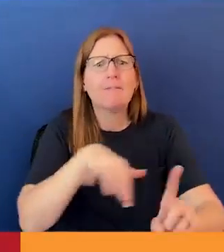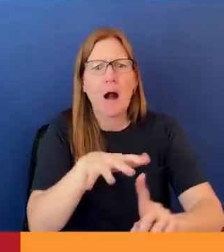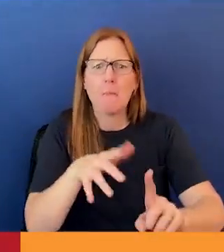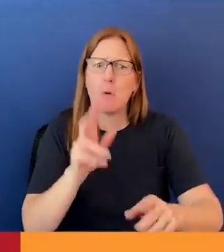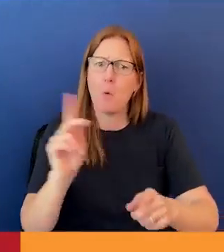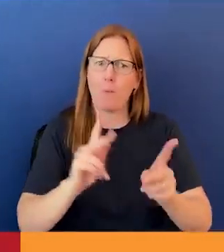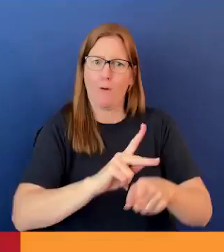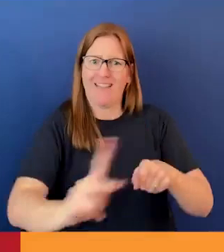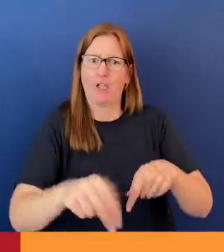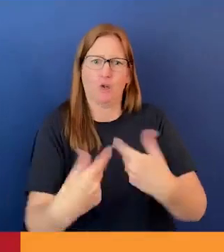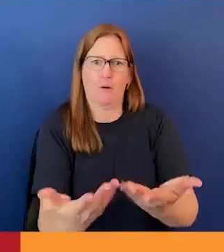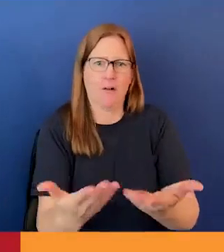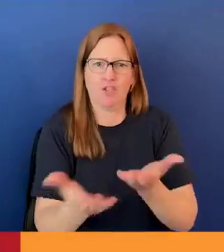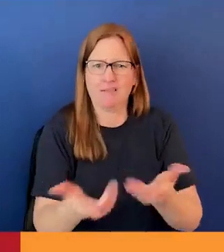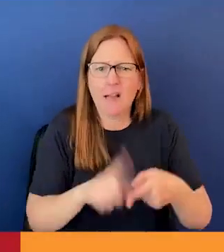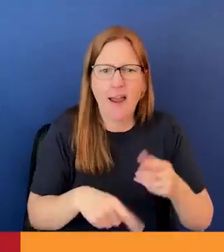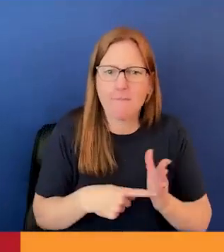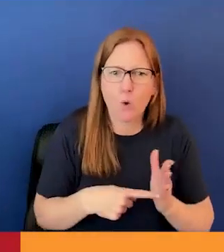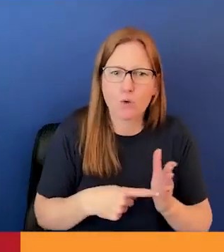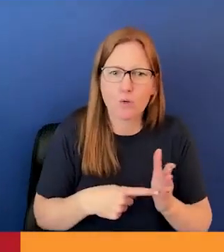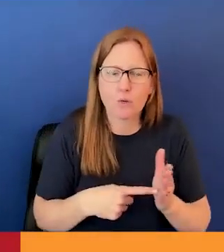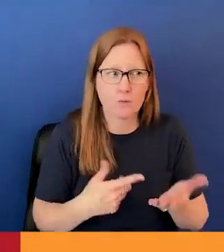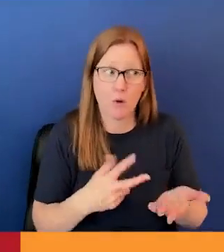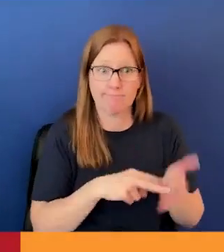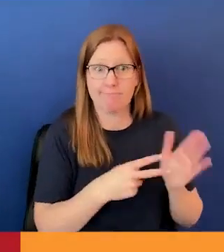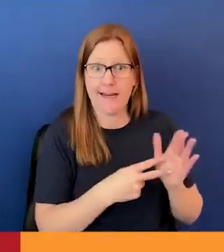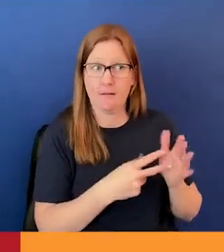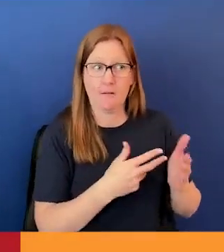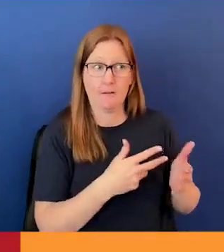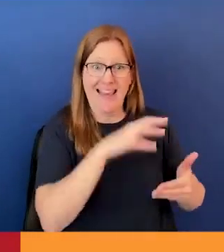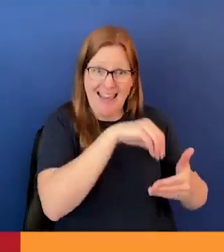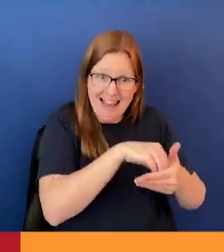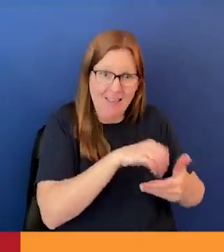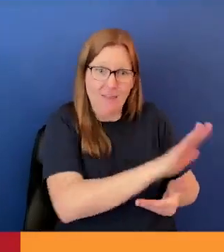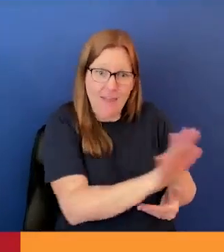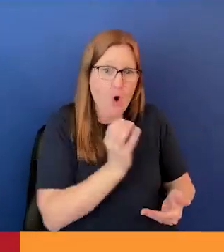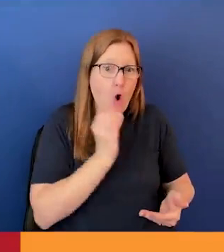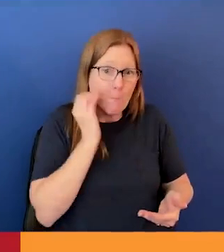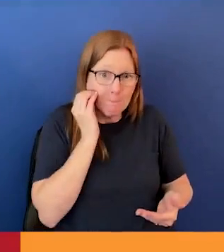So, the demand for in-home care from paid care workers when we don't have family